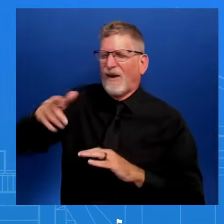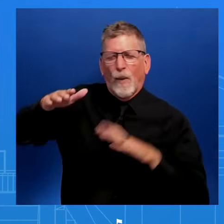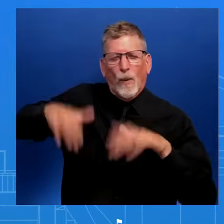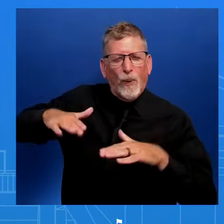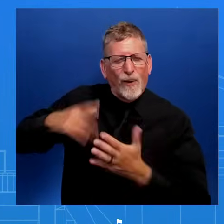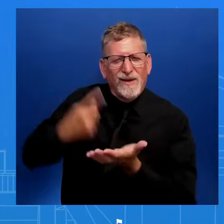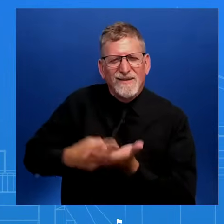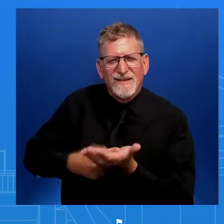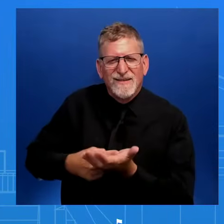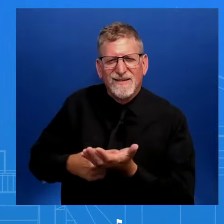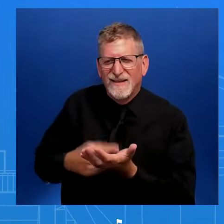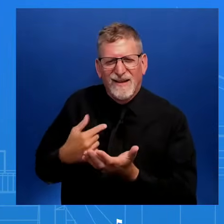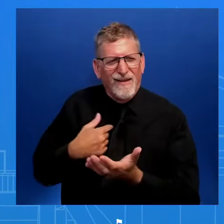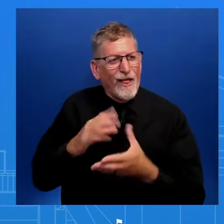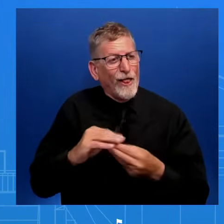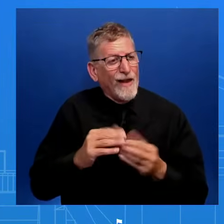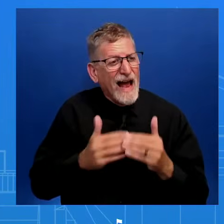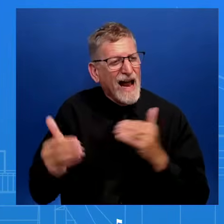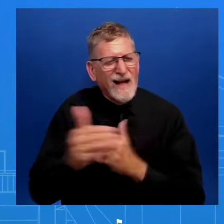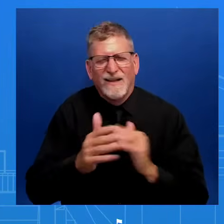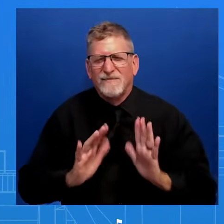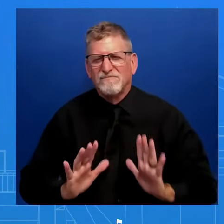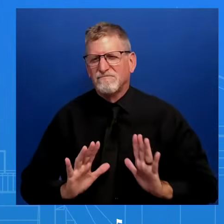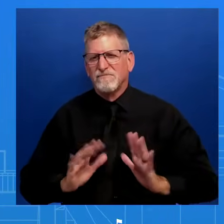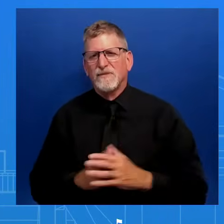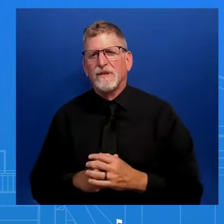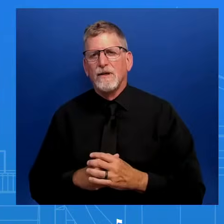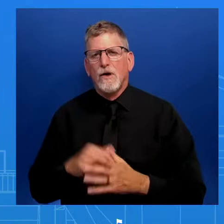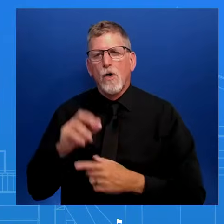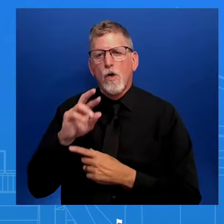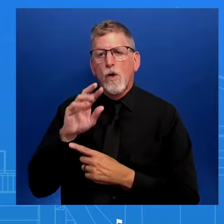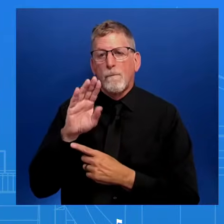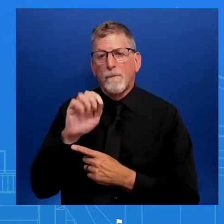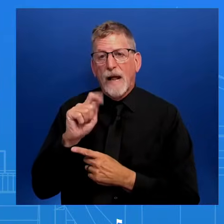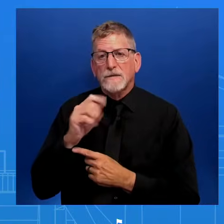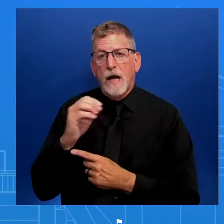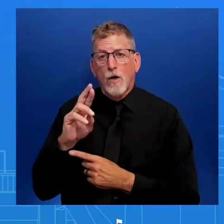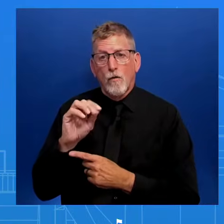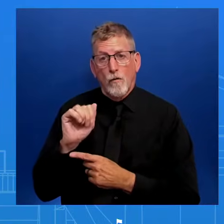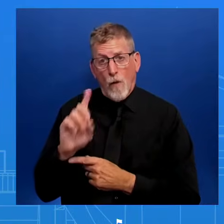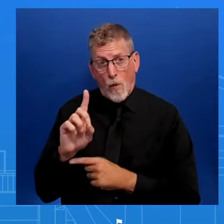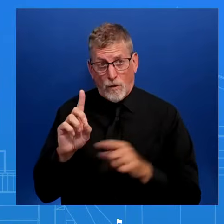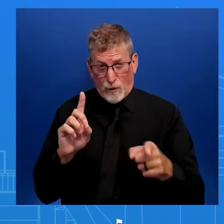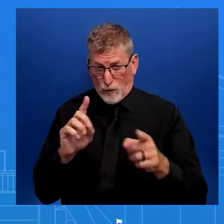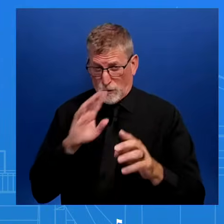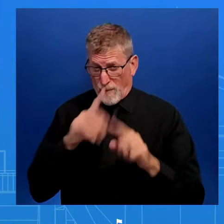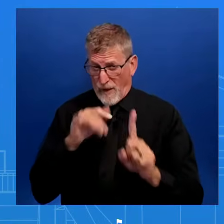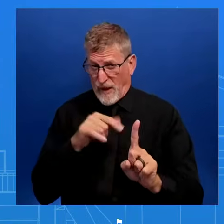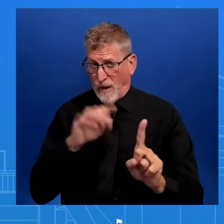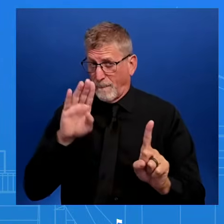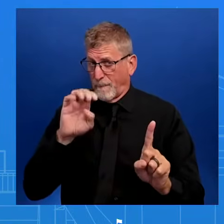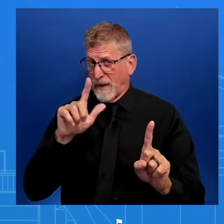The Press: And then, finally, just a -- as far as the questions about the President's health, I think that would be all cleared up if --